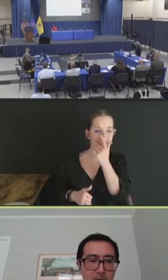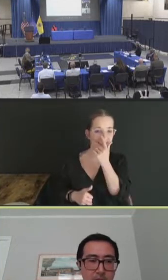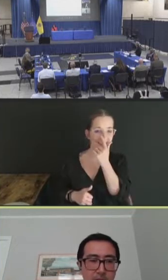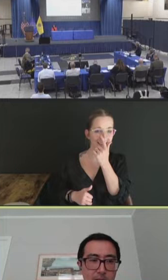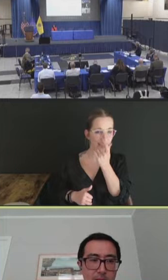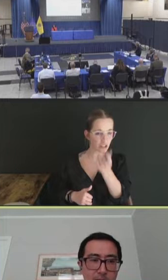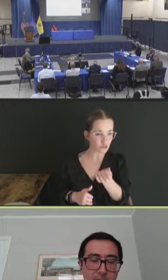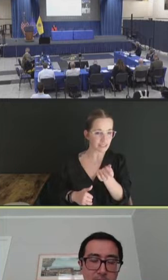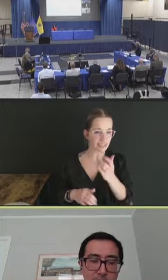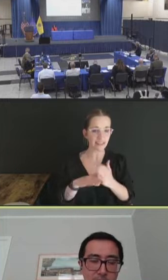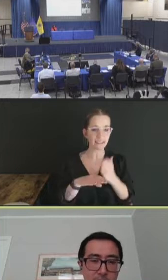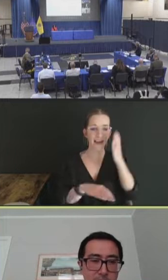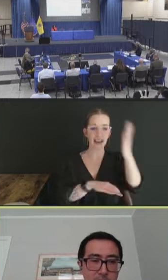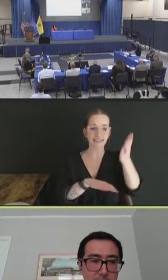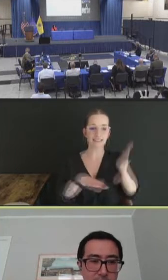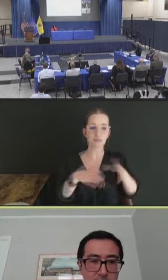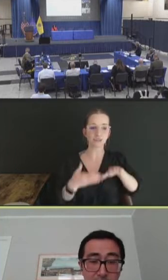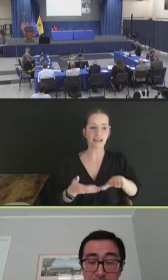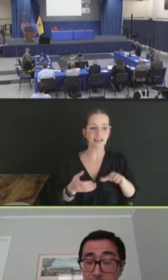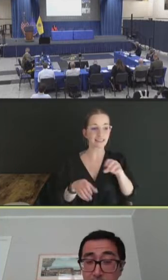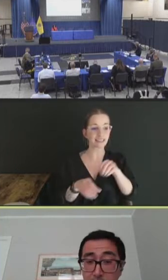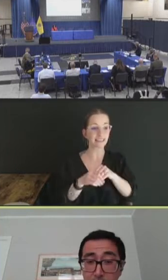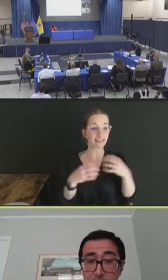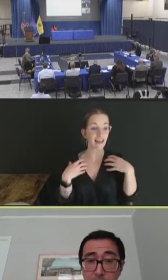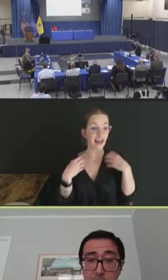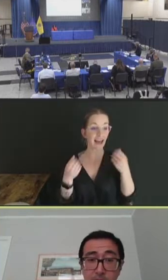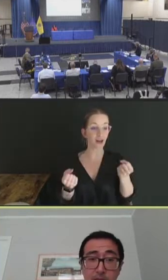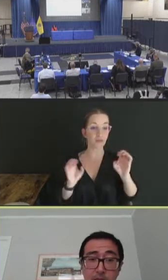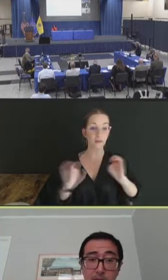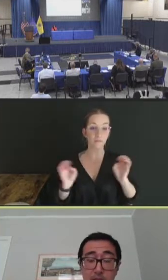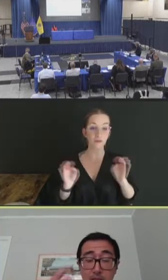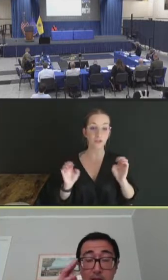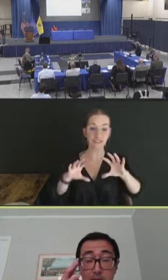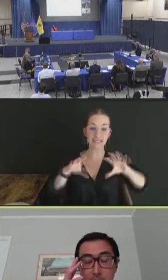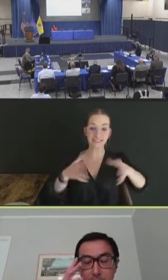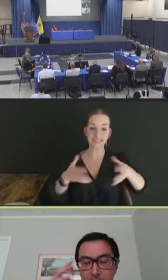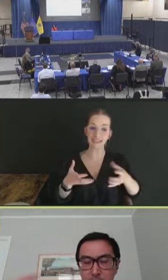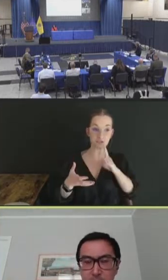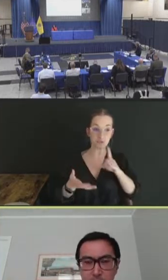the health and emergency sector is relatively low. And we think that is largely due to